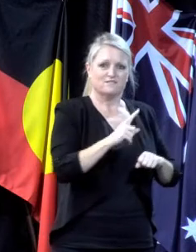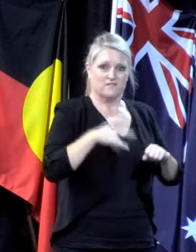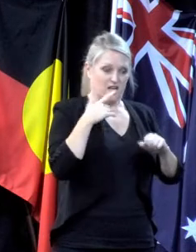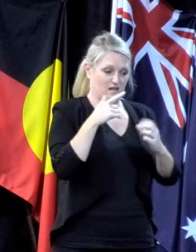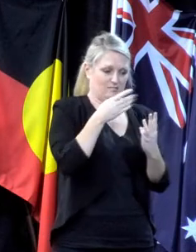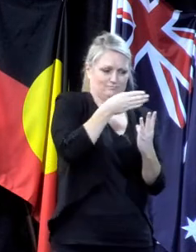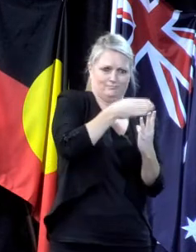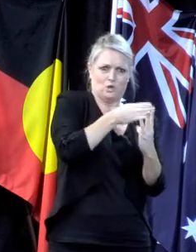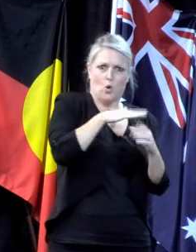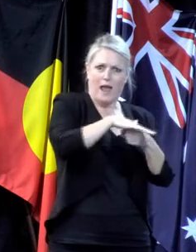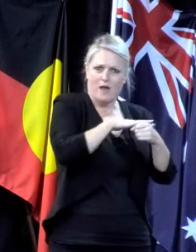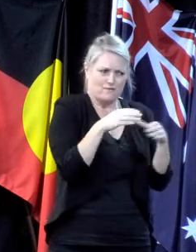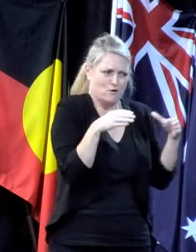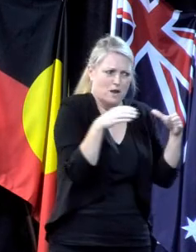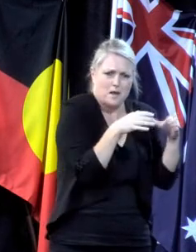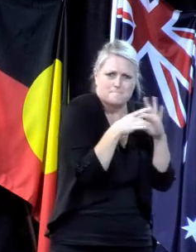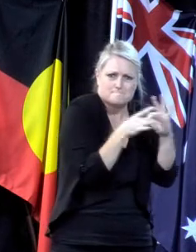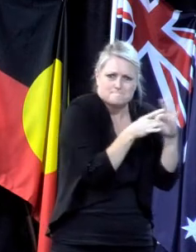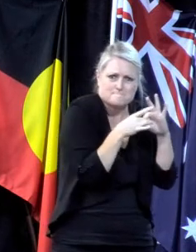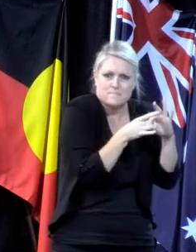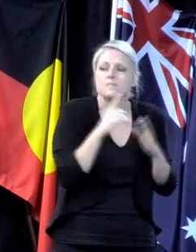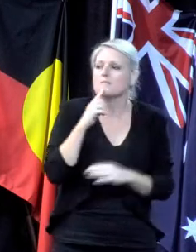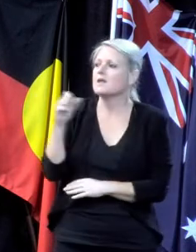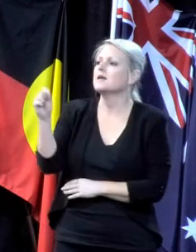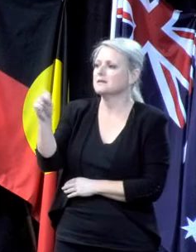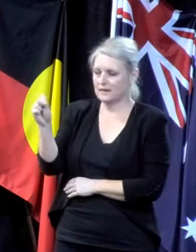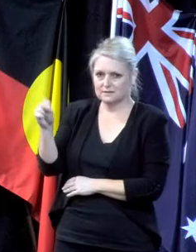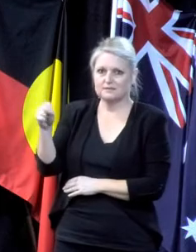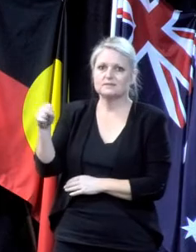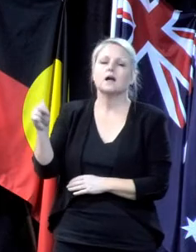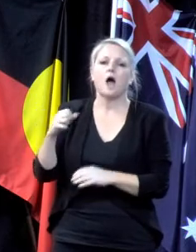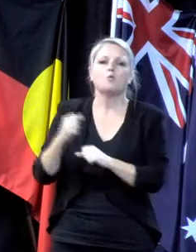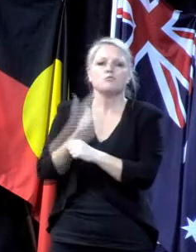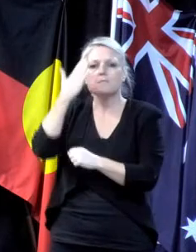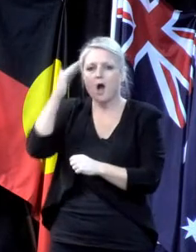I’m going to remind everybody to slowdown for our interpreters. Thank you. And can somebody just give me an indication